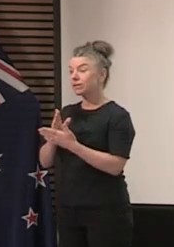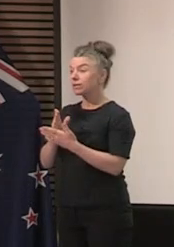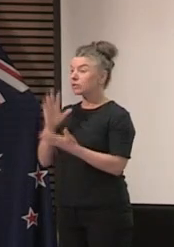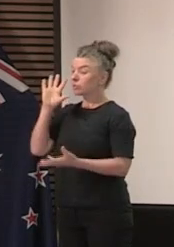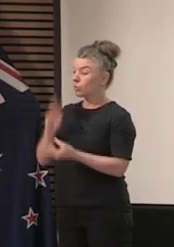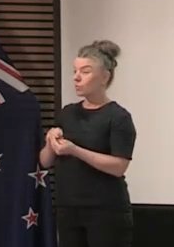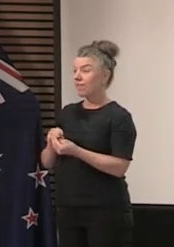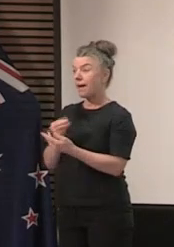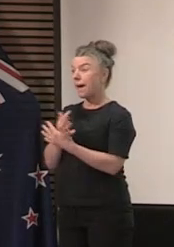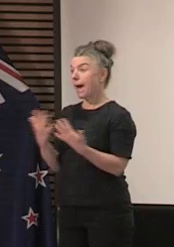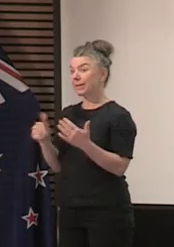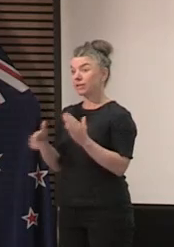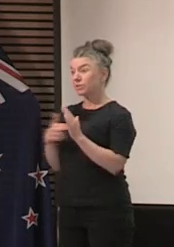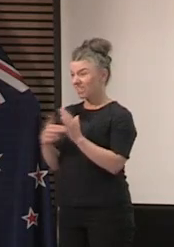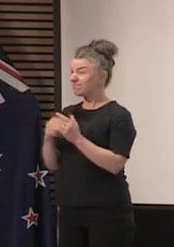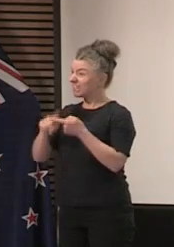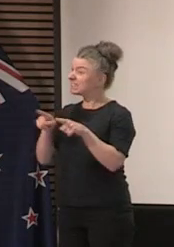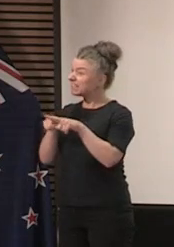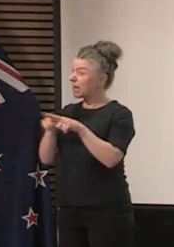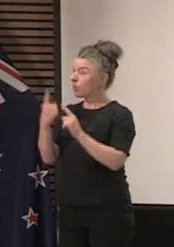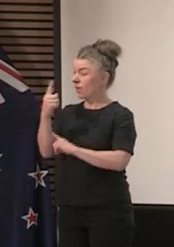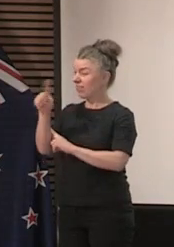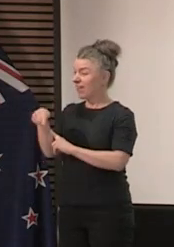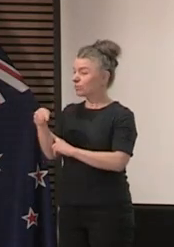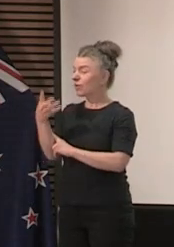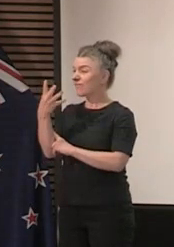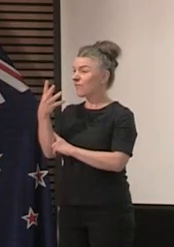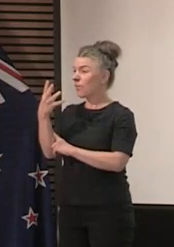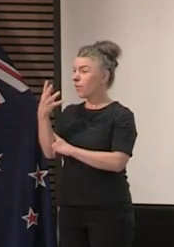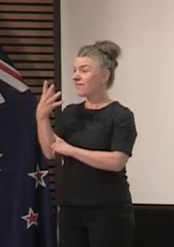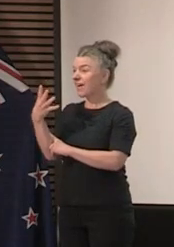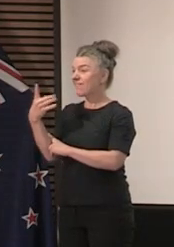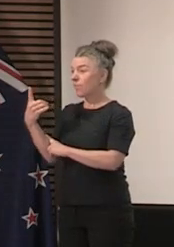However, there is actually no change in the total number of